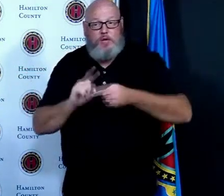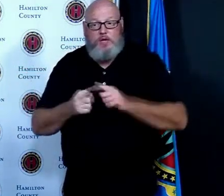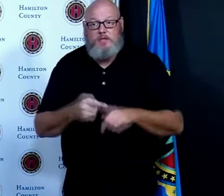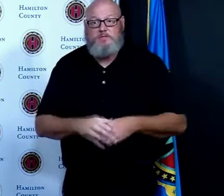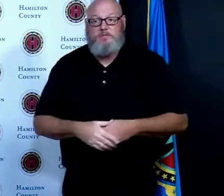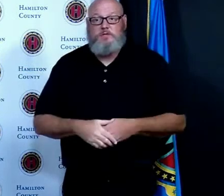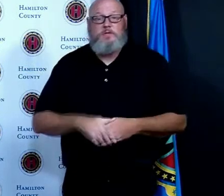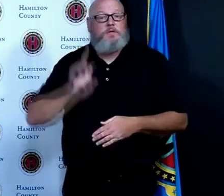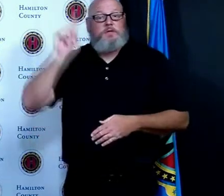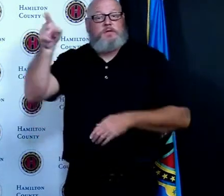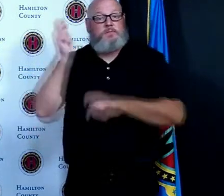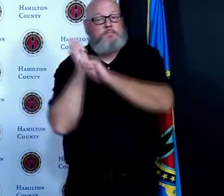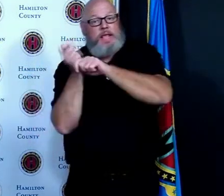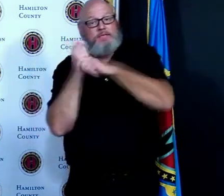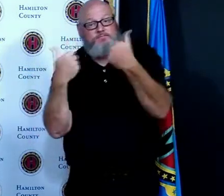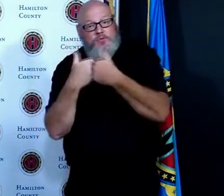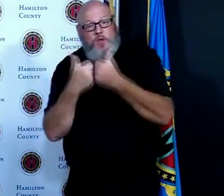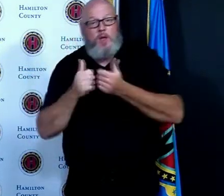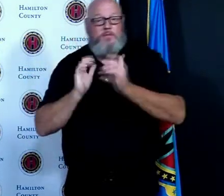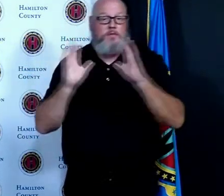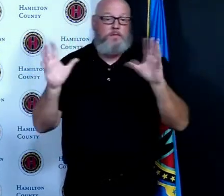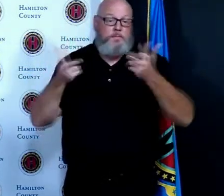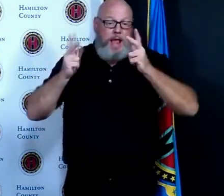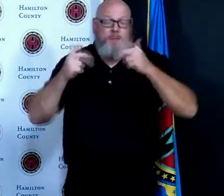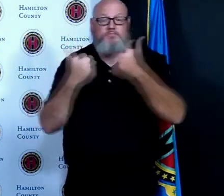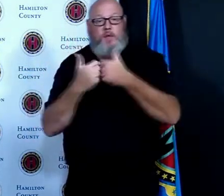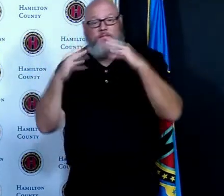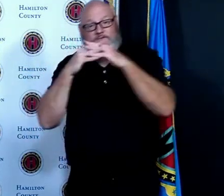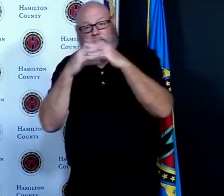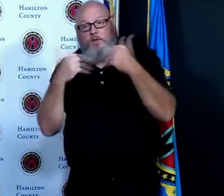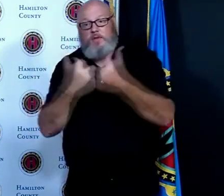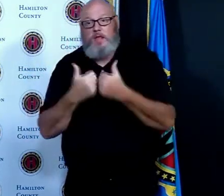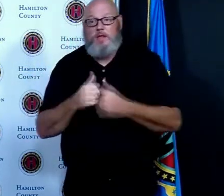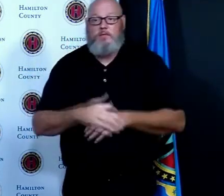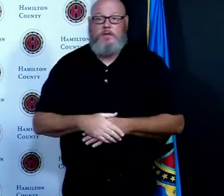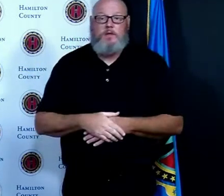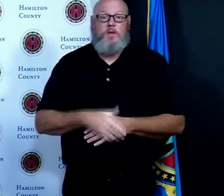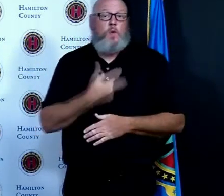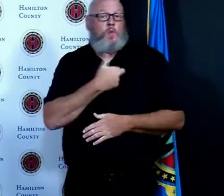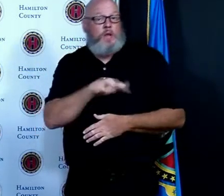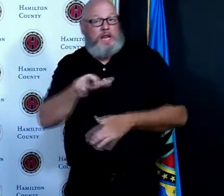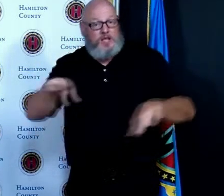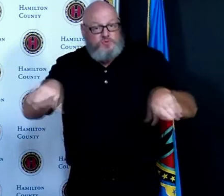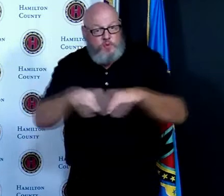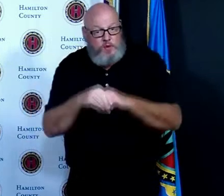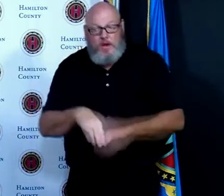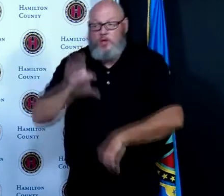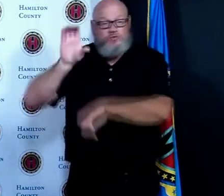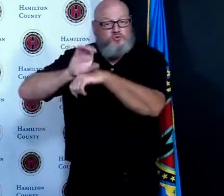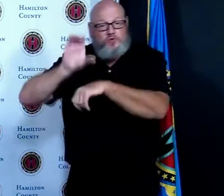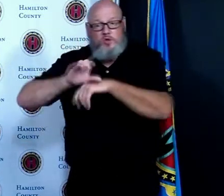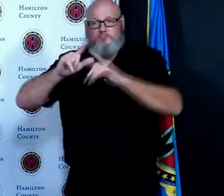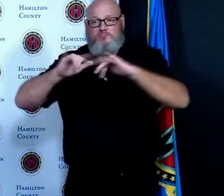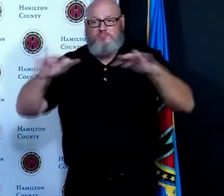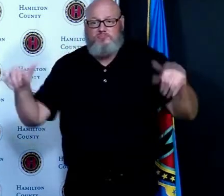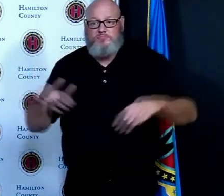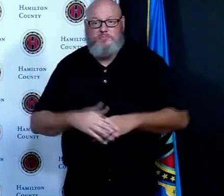attending weddings going to religious ceremonies amusement parks and protests were all listed you